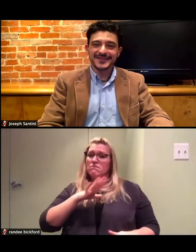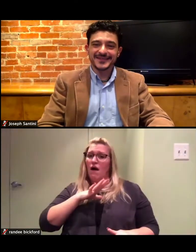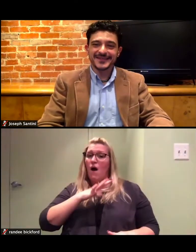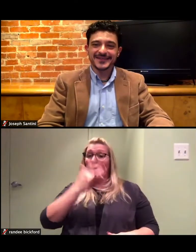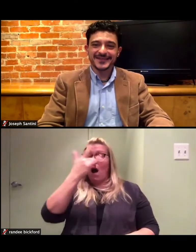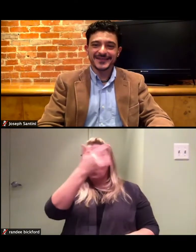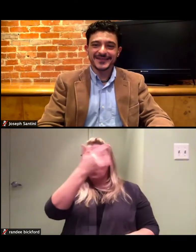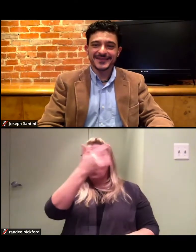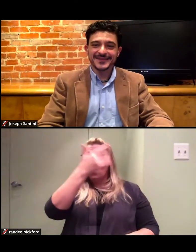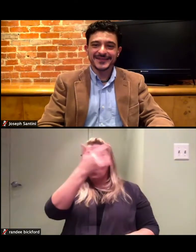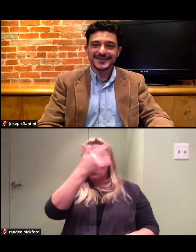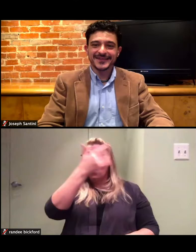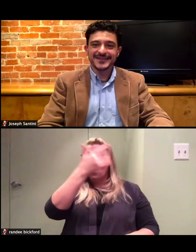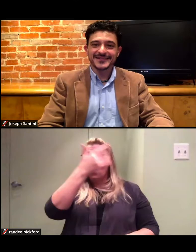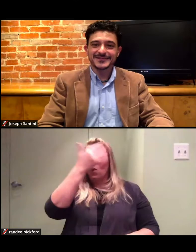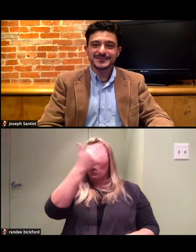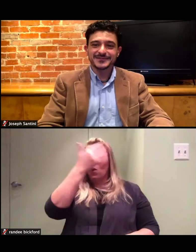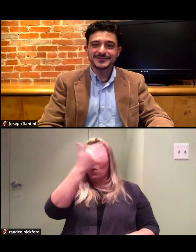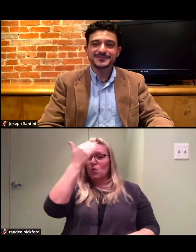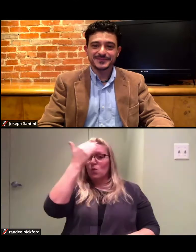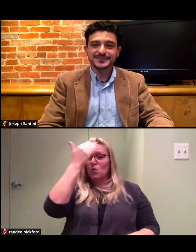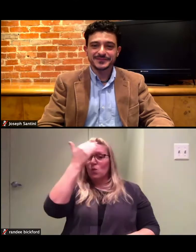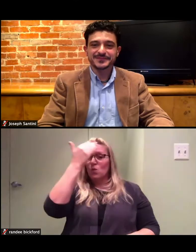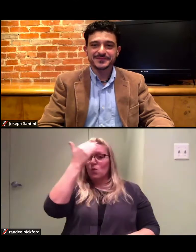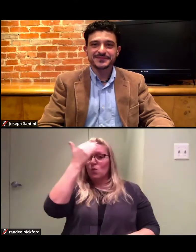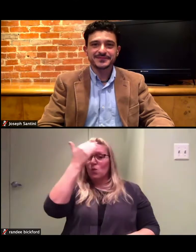And, the kids who weren't interested in that,